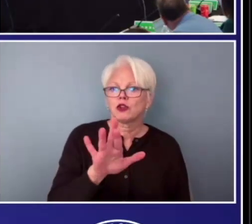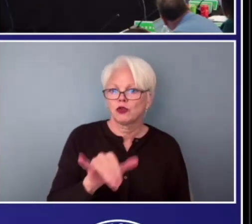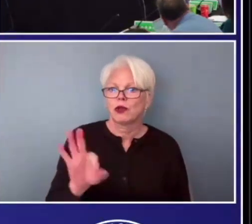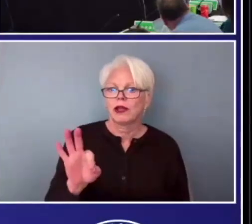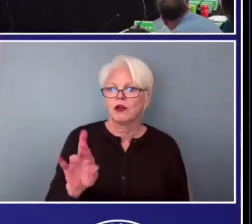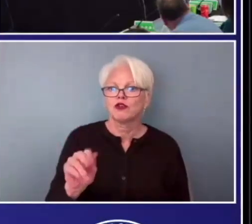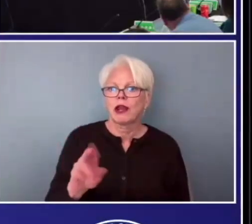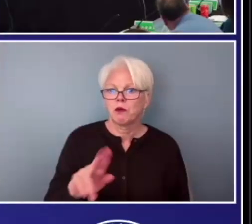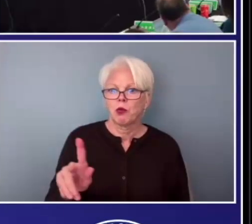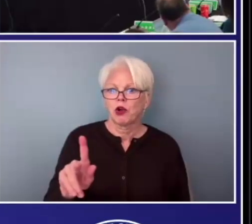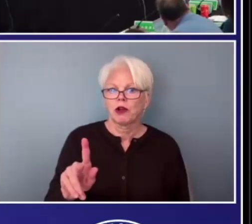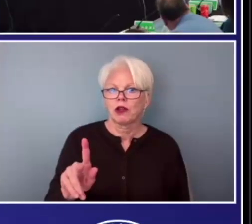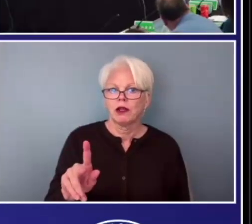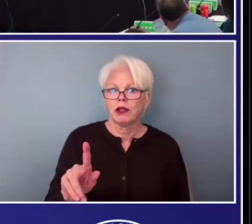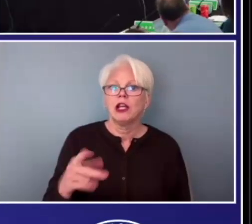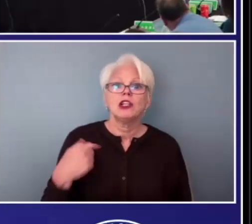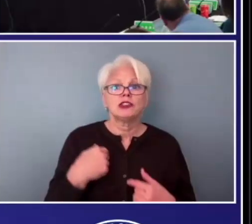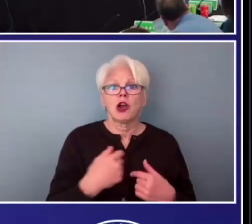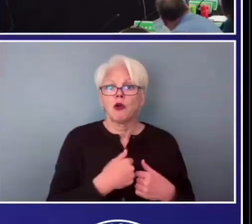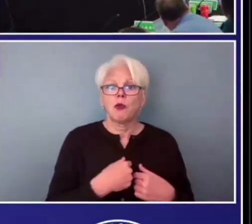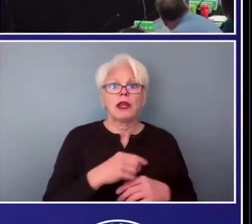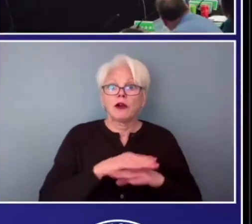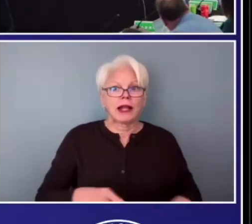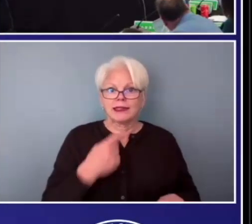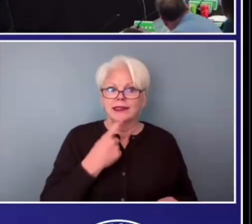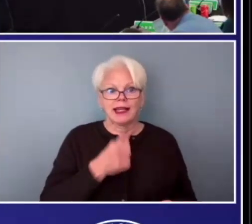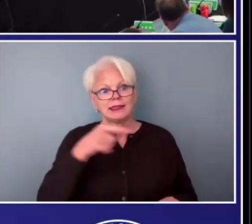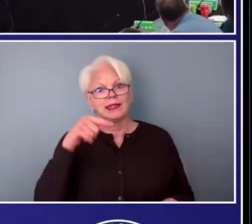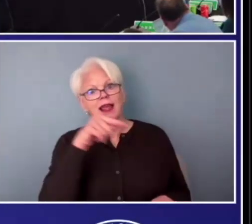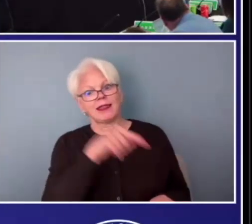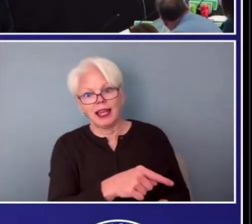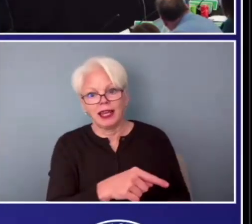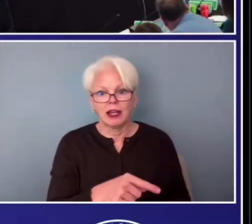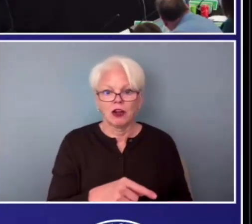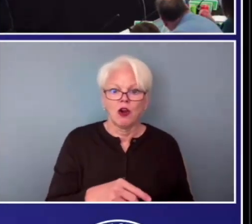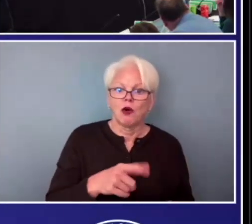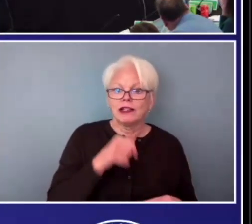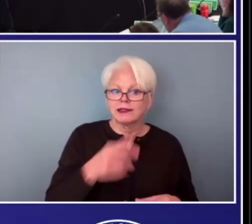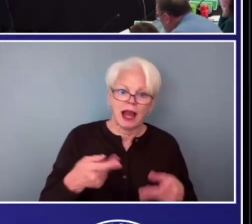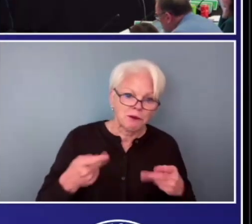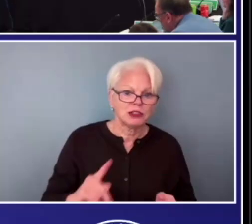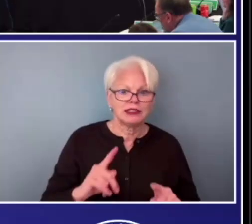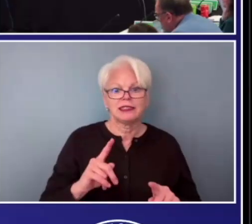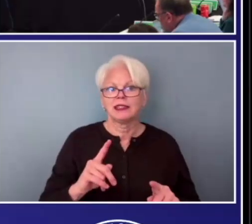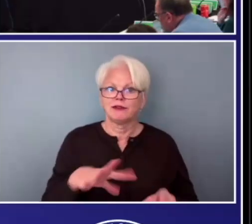We're not saying that it's not in there or that it's not a permissive construction of the statute. That would violate the law. Let me clarify.